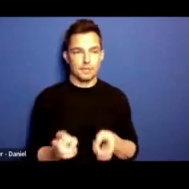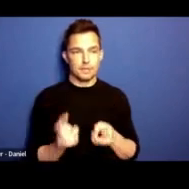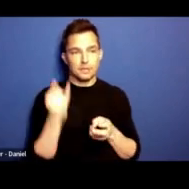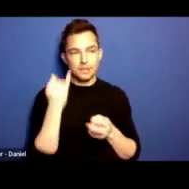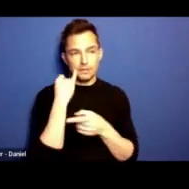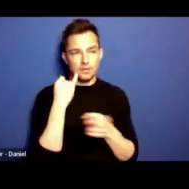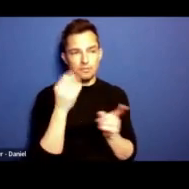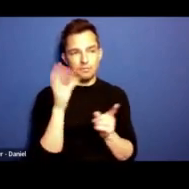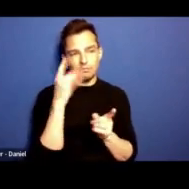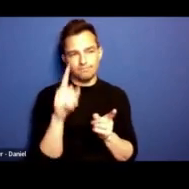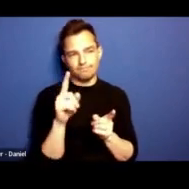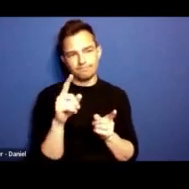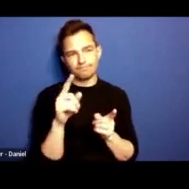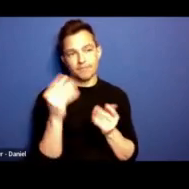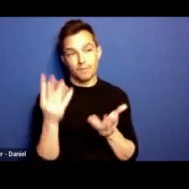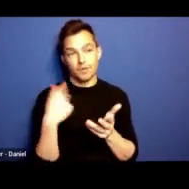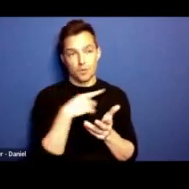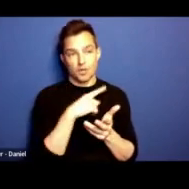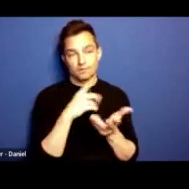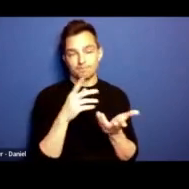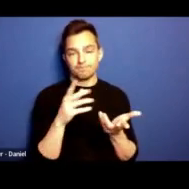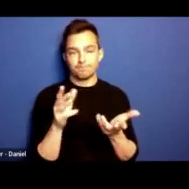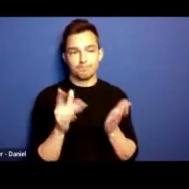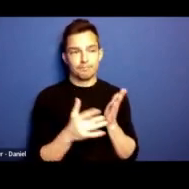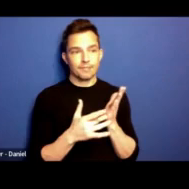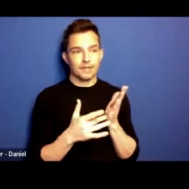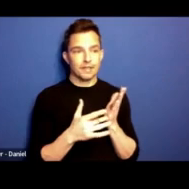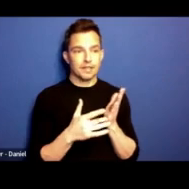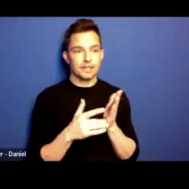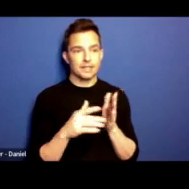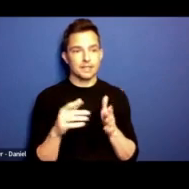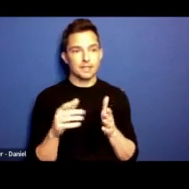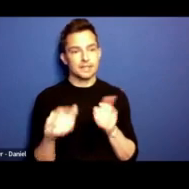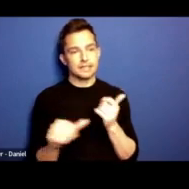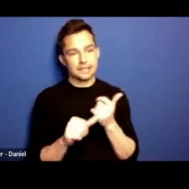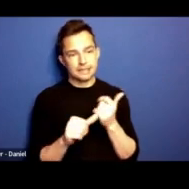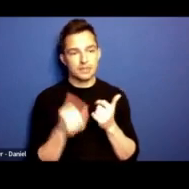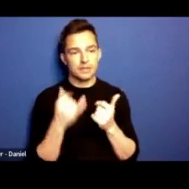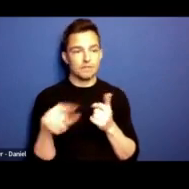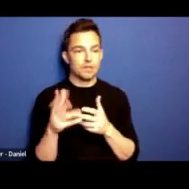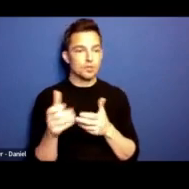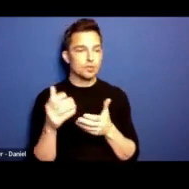information, we are a Technical Assistance and Resource Center. Or if you want to connect with any other speakers, please do